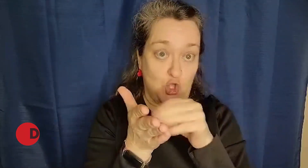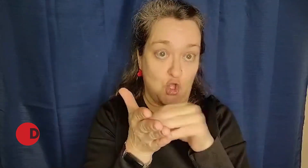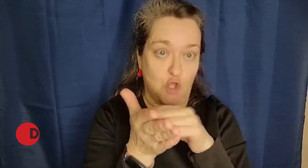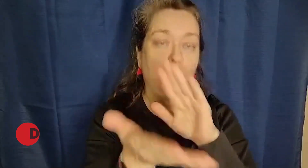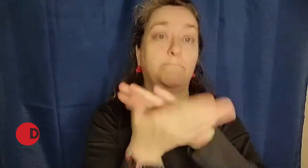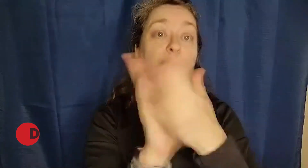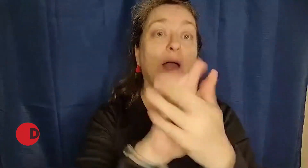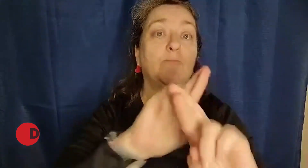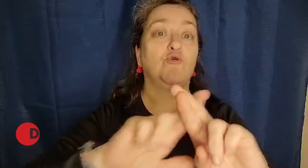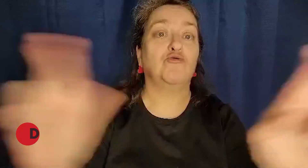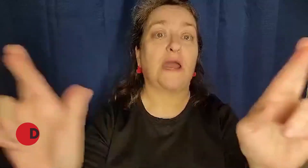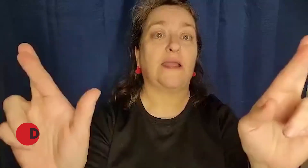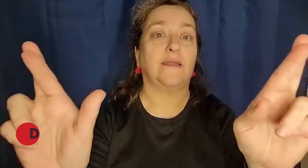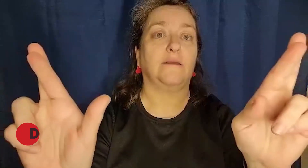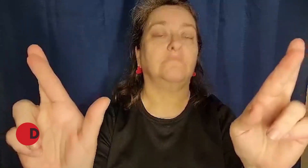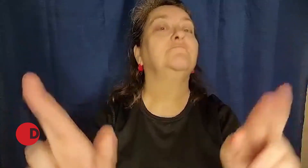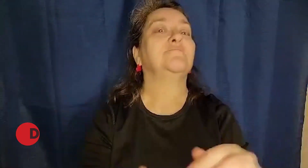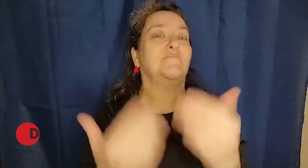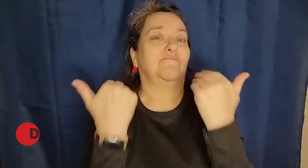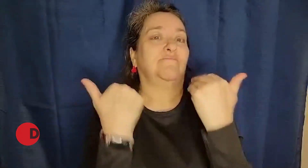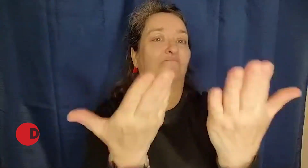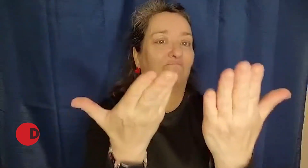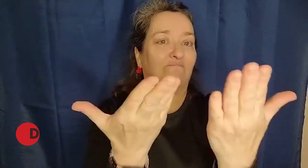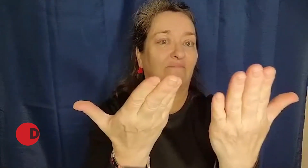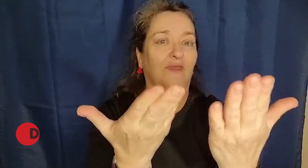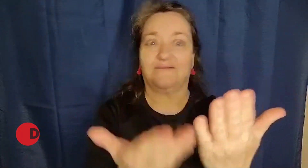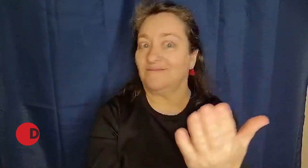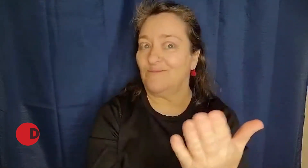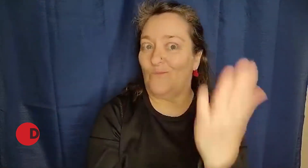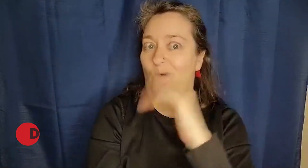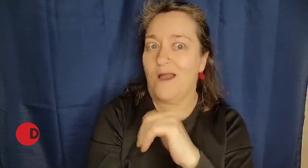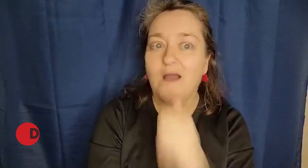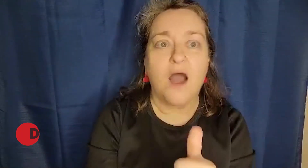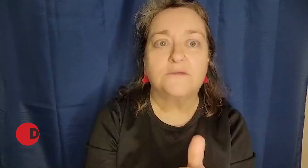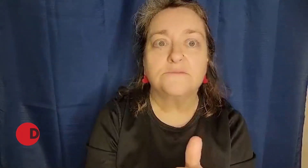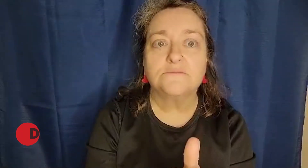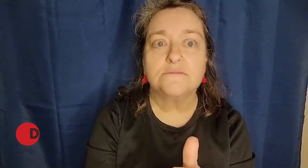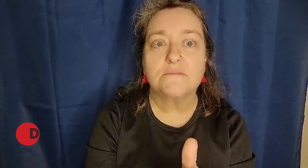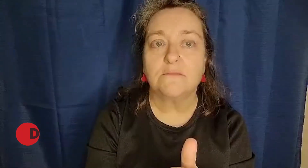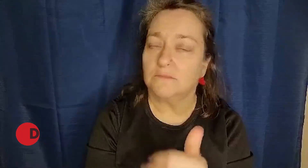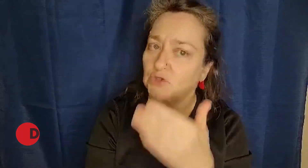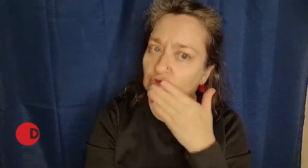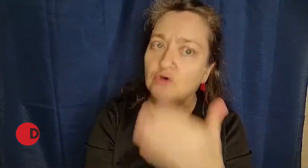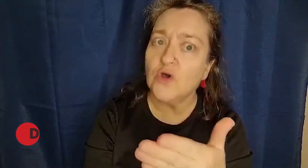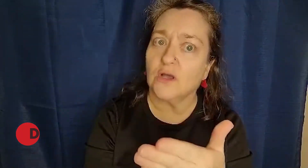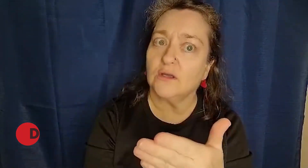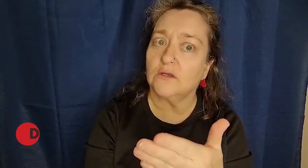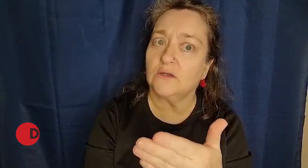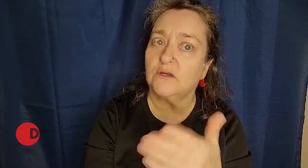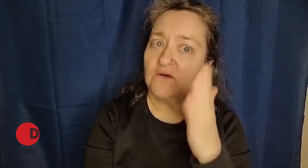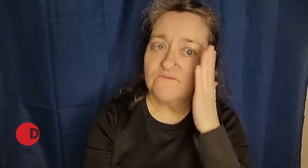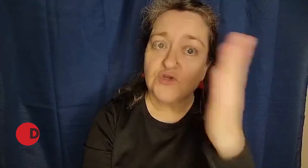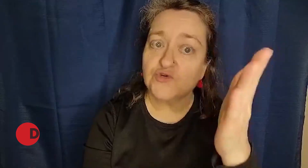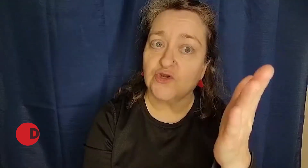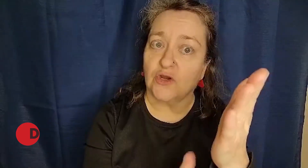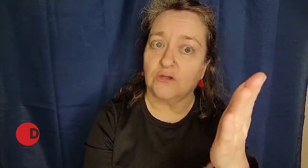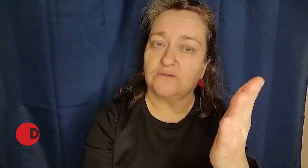You just learn and get ready for the next steps. I mean, why not? It’s a good future.